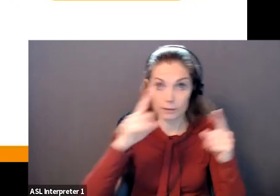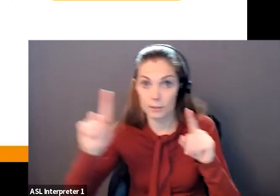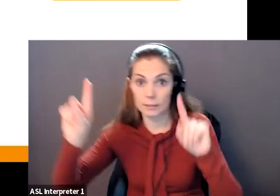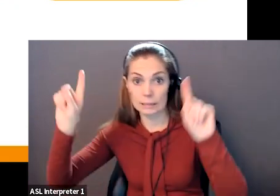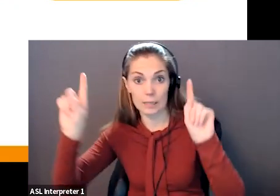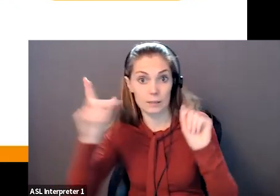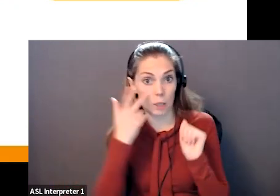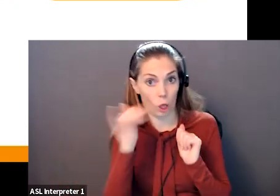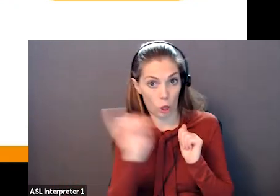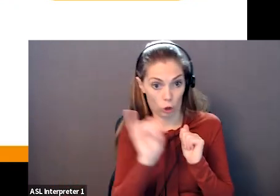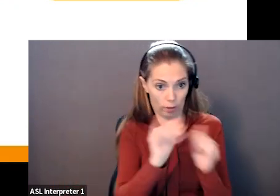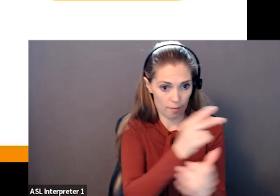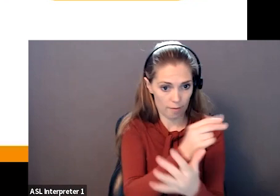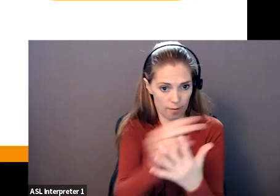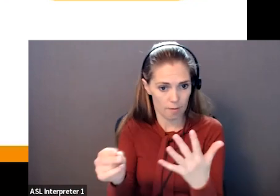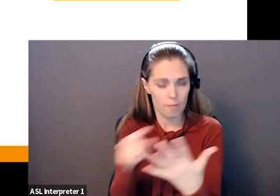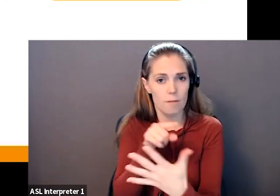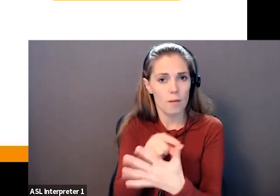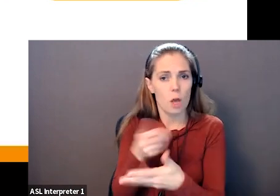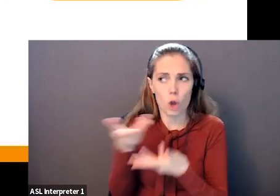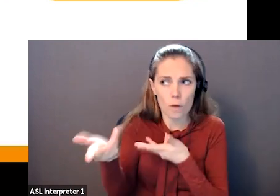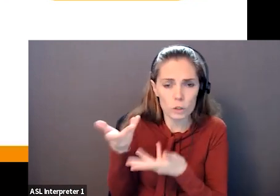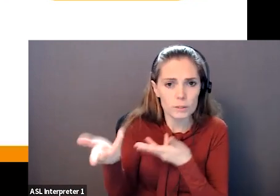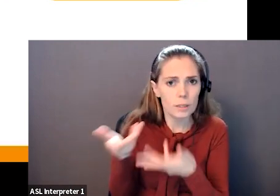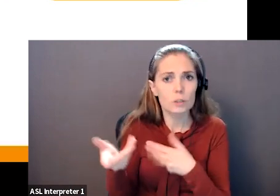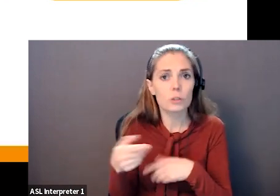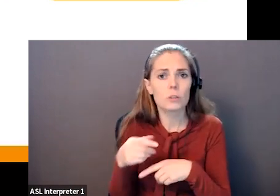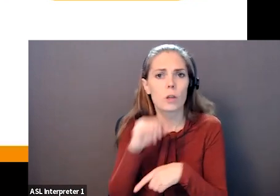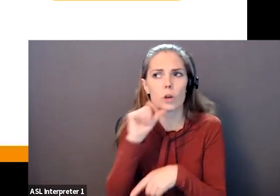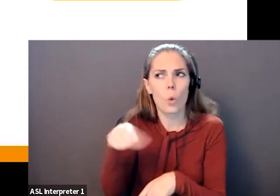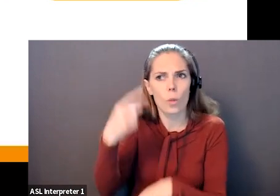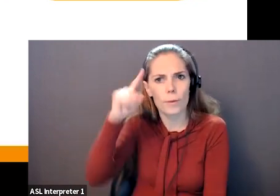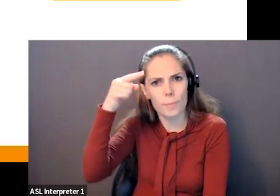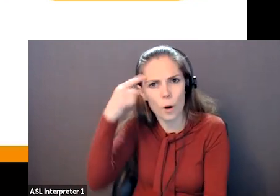I mean that our case managers our occupational therapists our nurse advisors you know wrapping